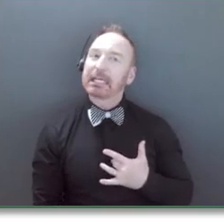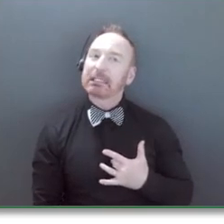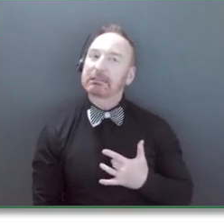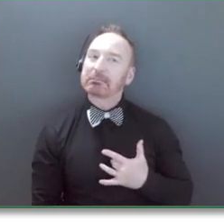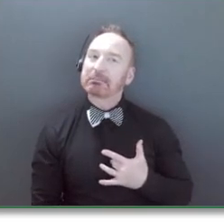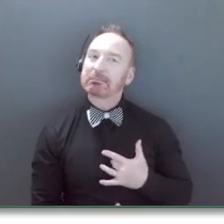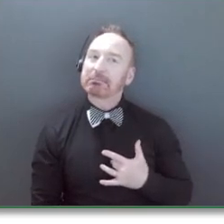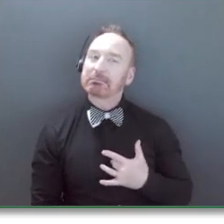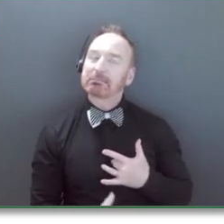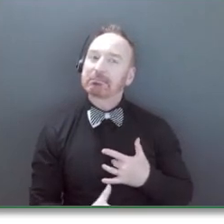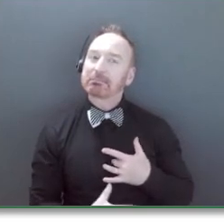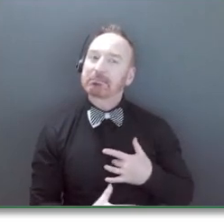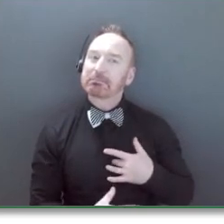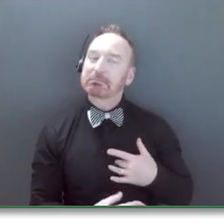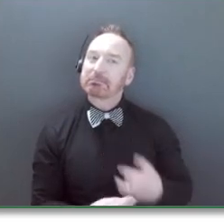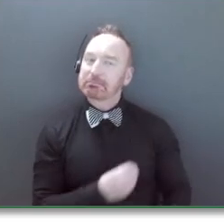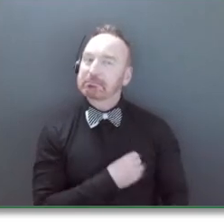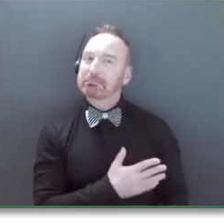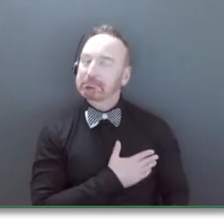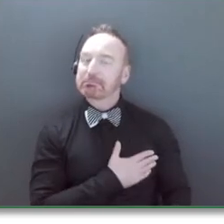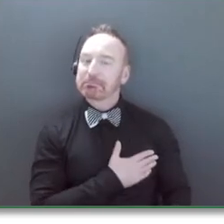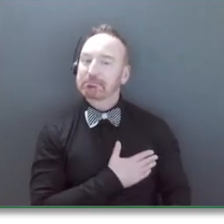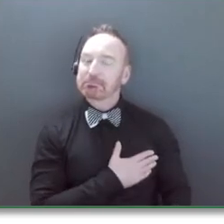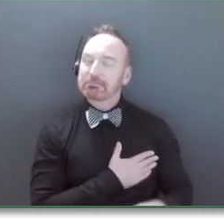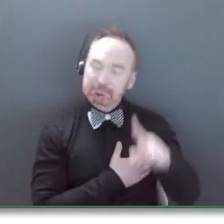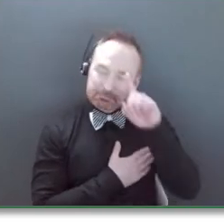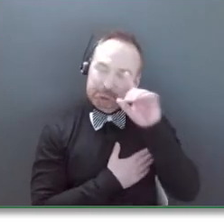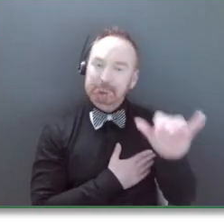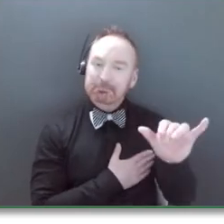experience makes people want to come back again and again.